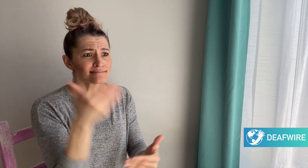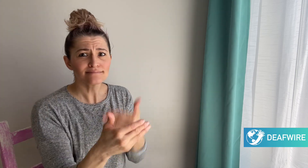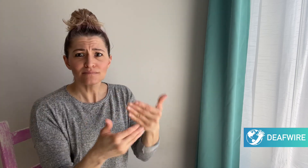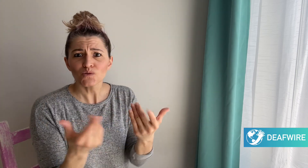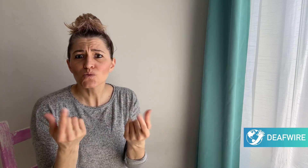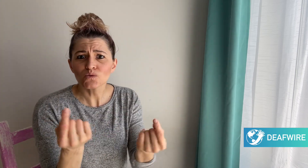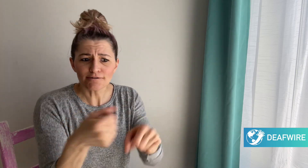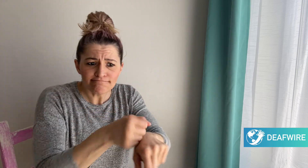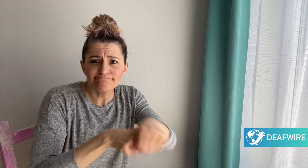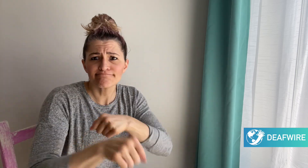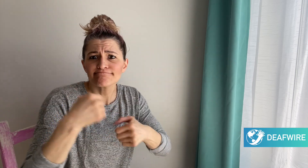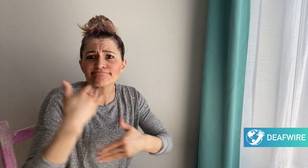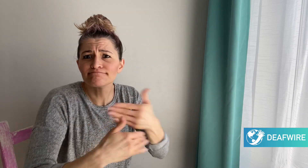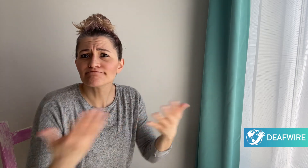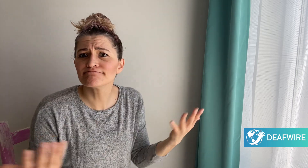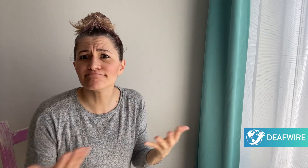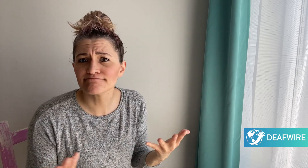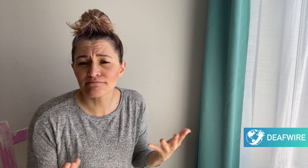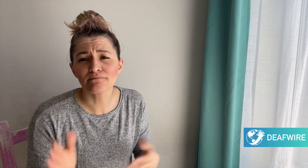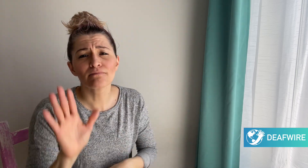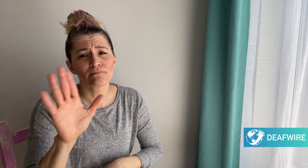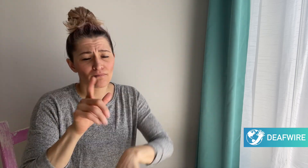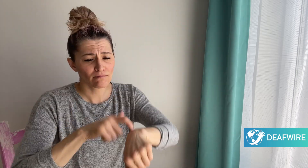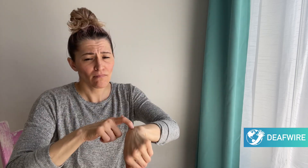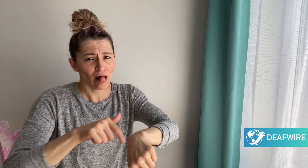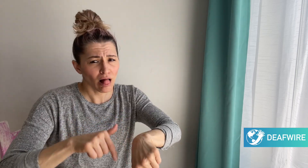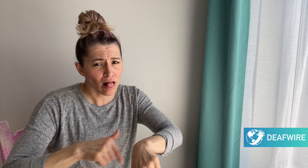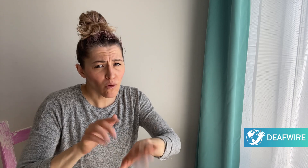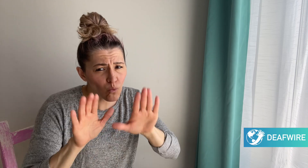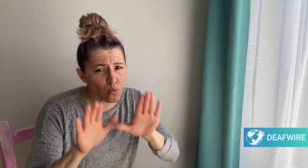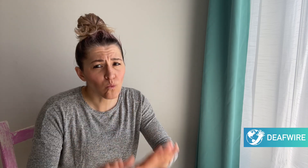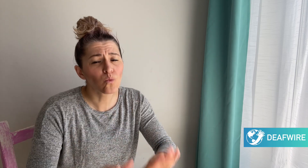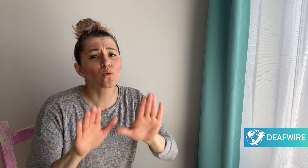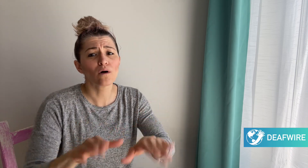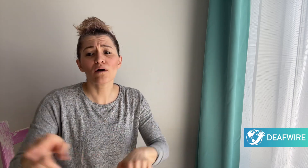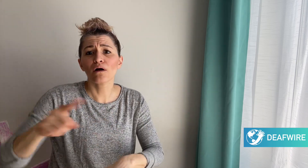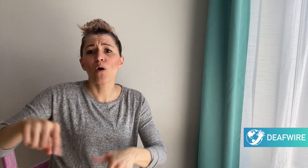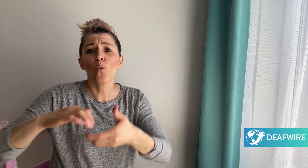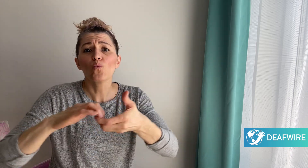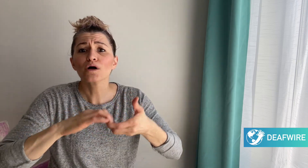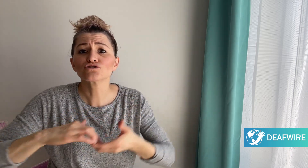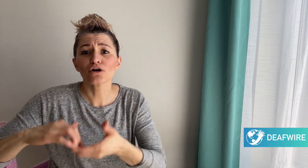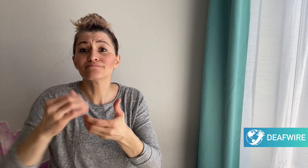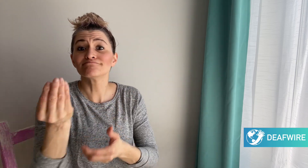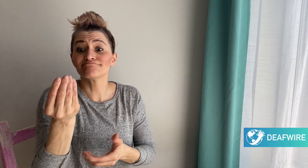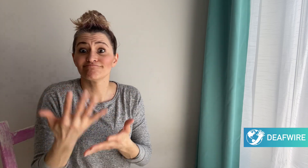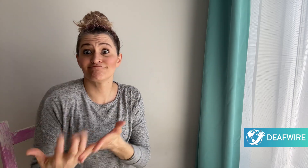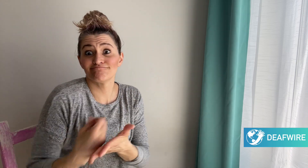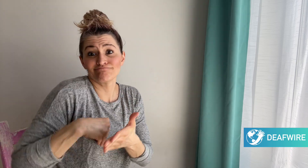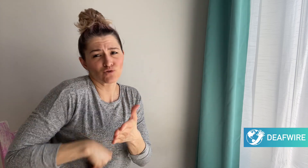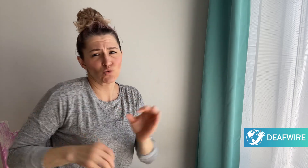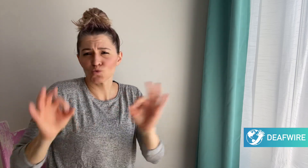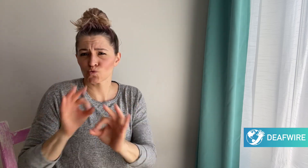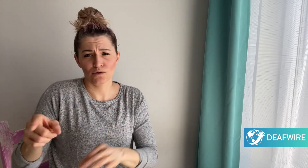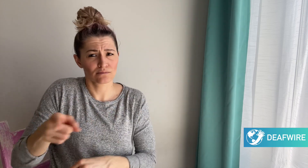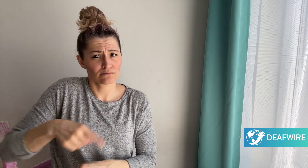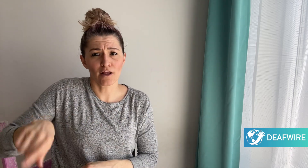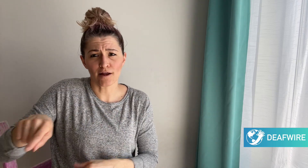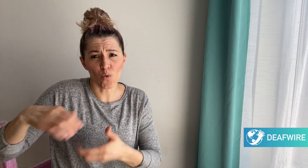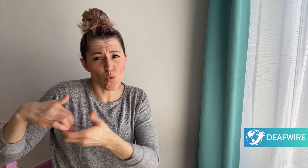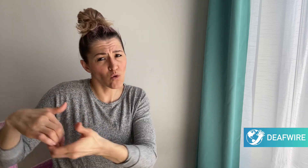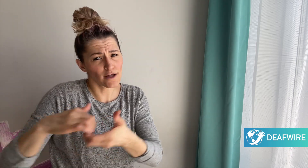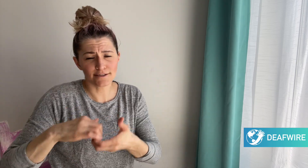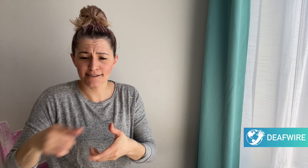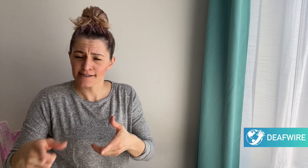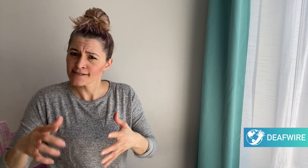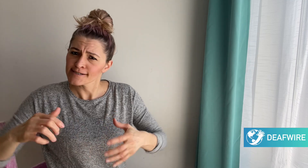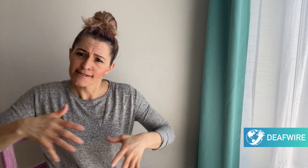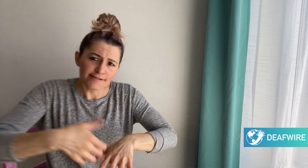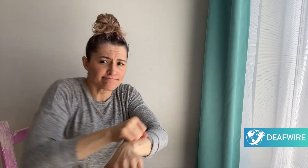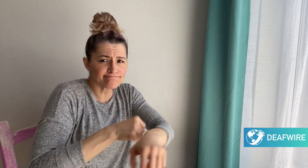enforcement of the law? Slowly, non-profit organizations